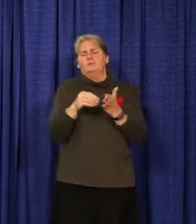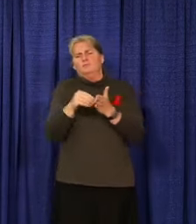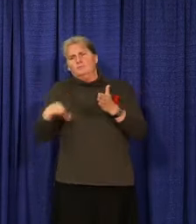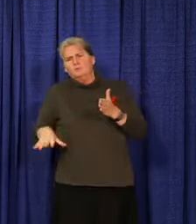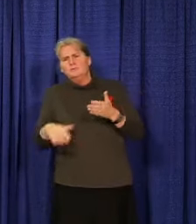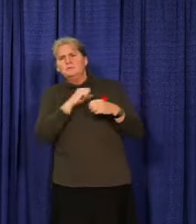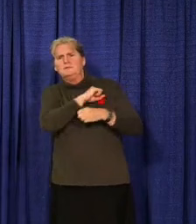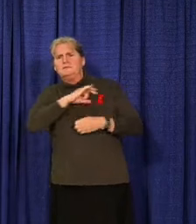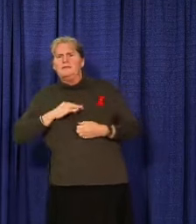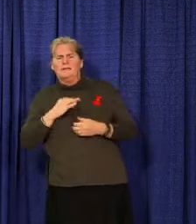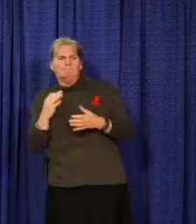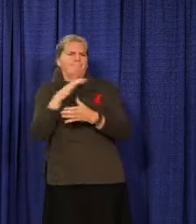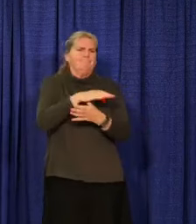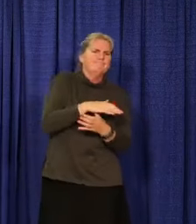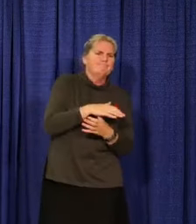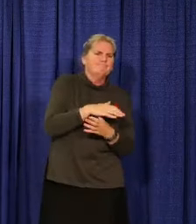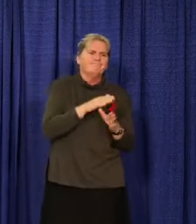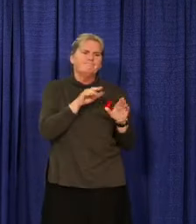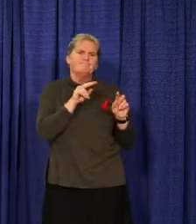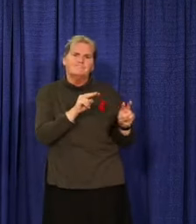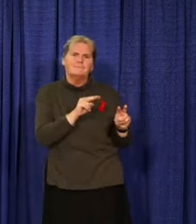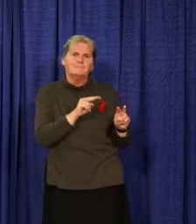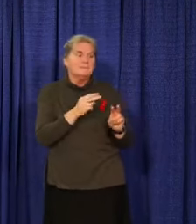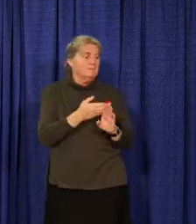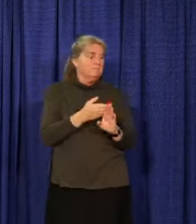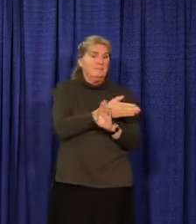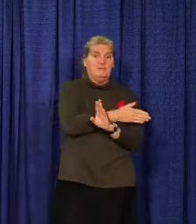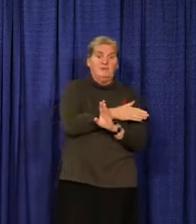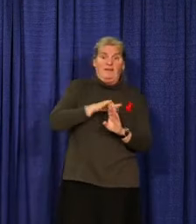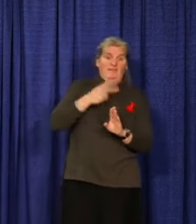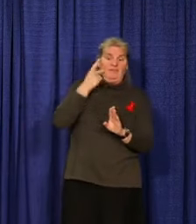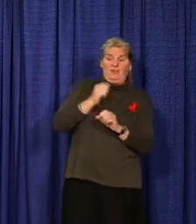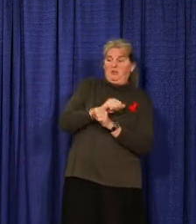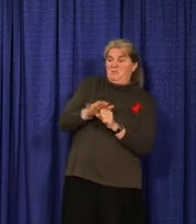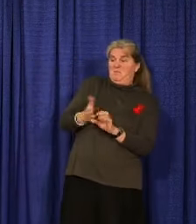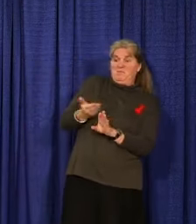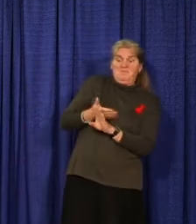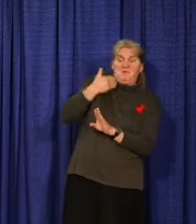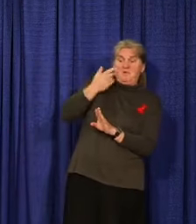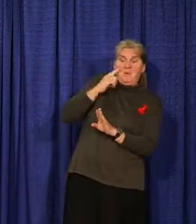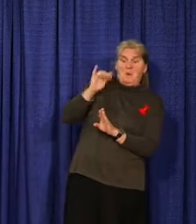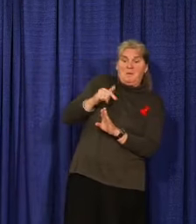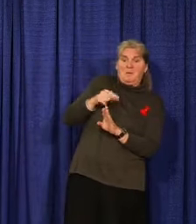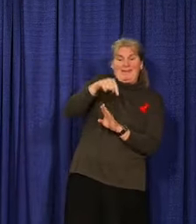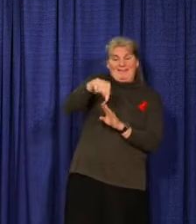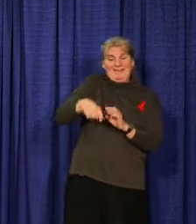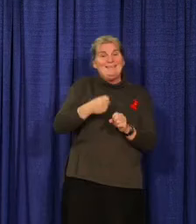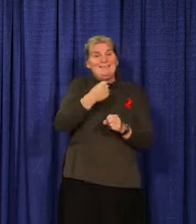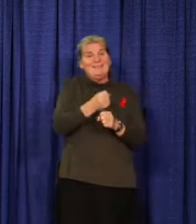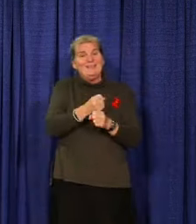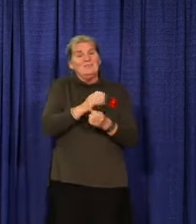first. These are unprecedented times, and we know that school this